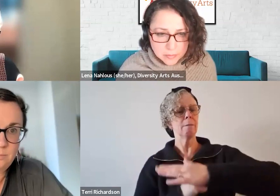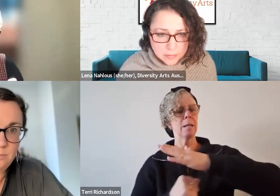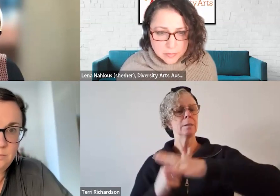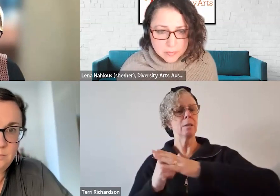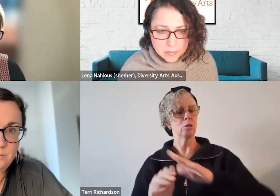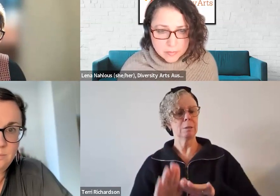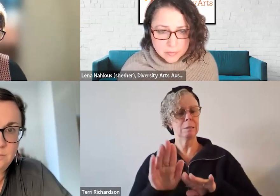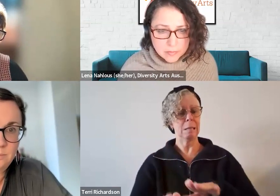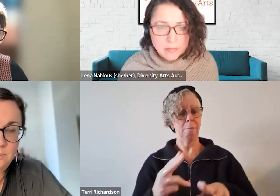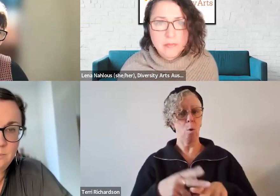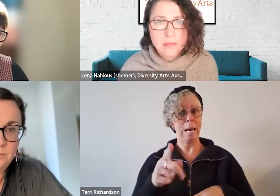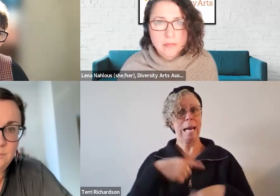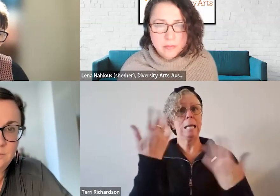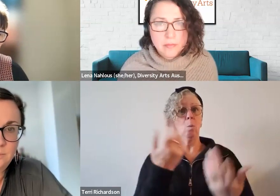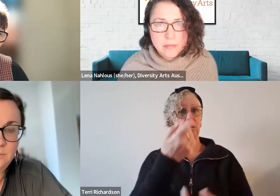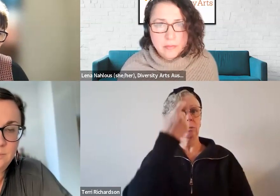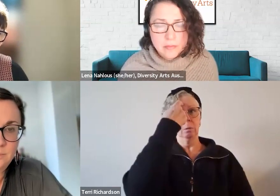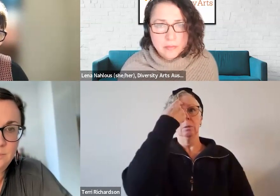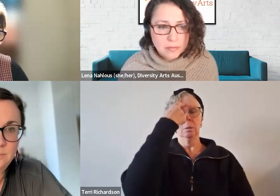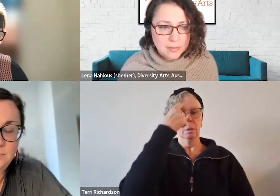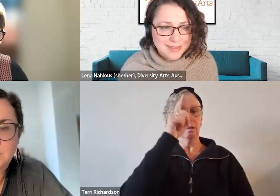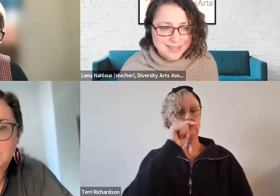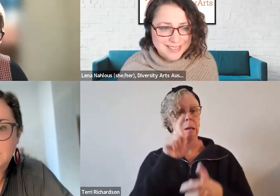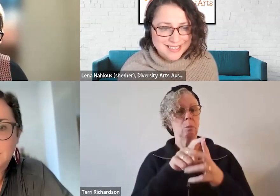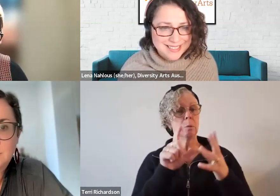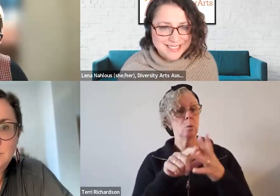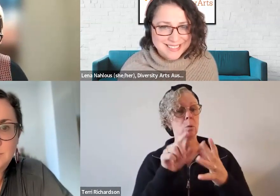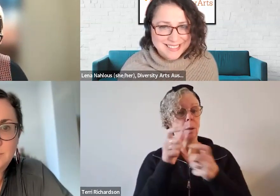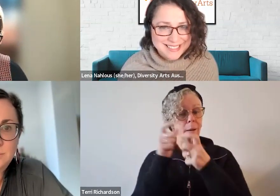to consider when they're looking at their governance structures.